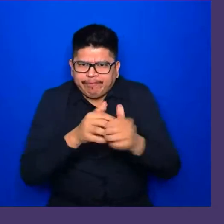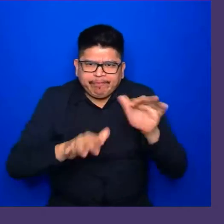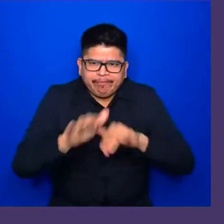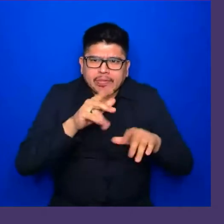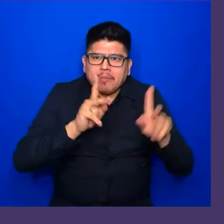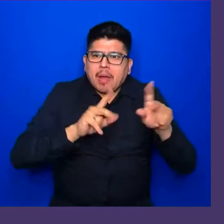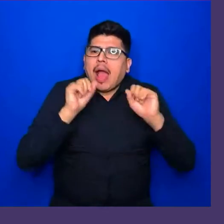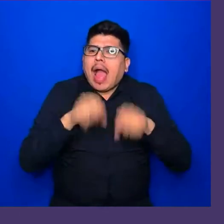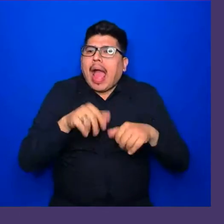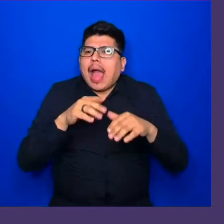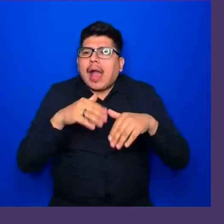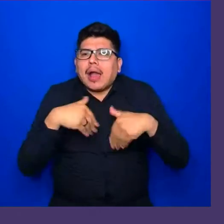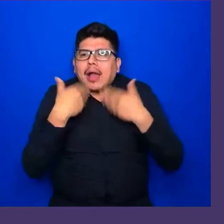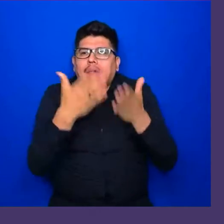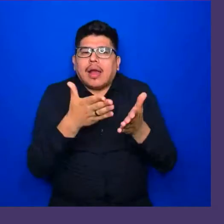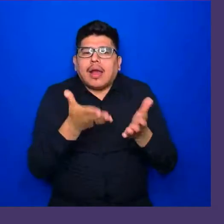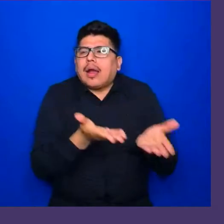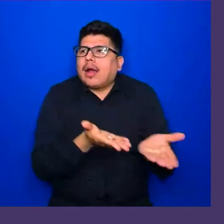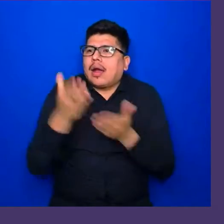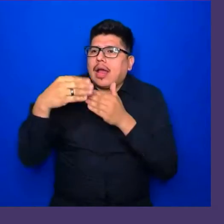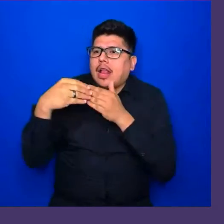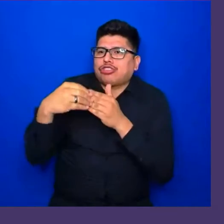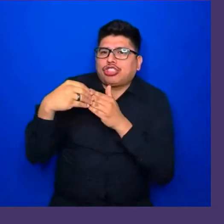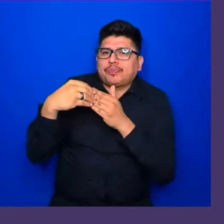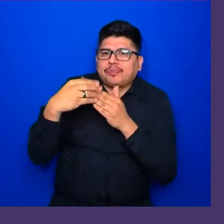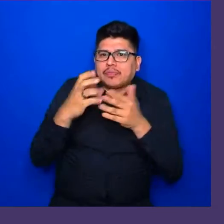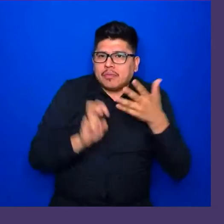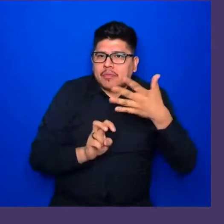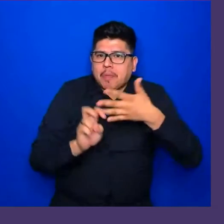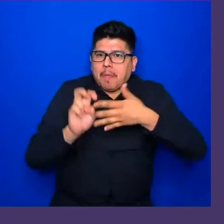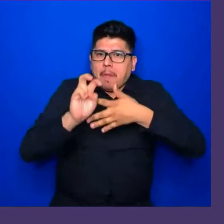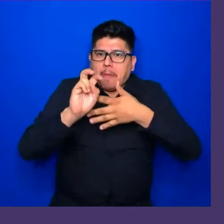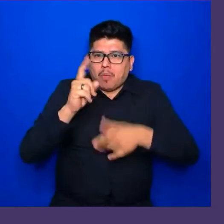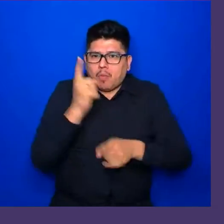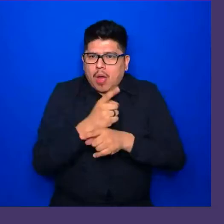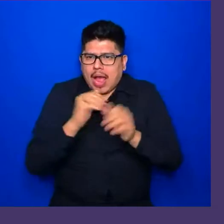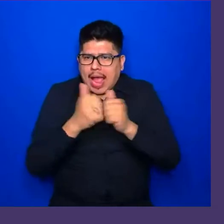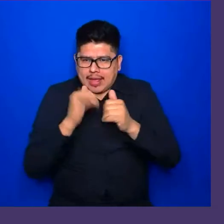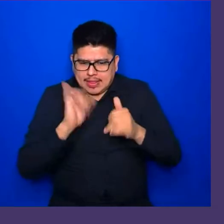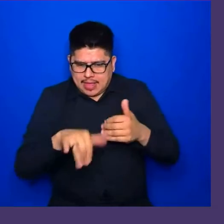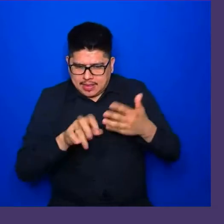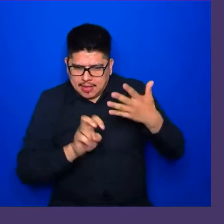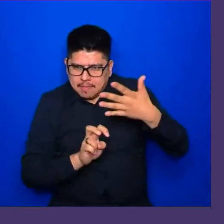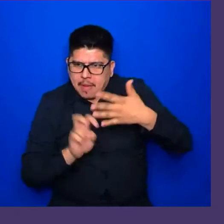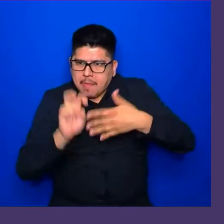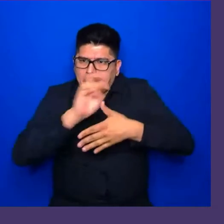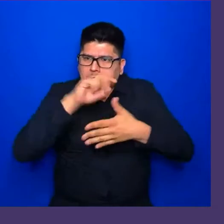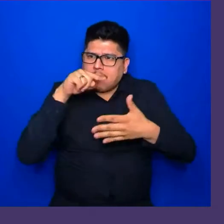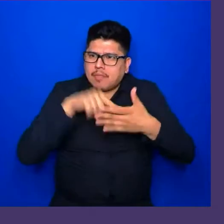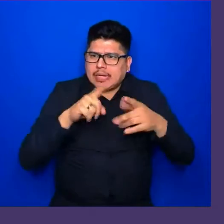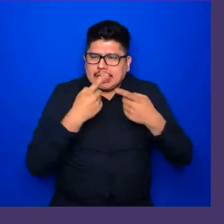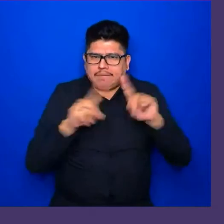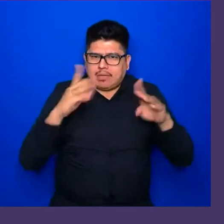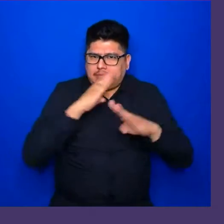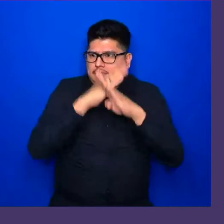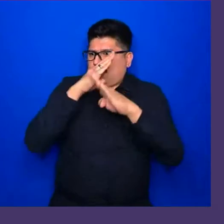How do we actually journey map and see the different barriers when it comes to inclusive employment. It's not enough. You'll have countries say,